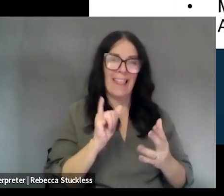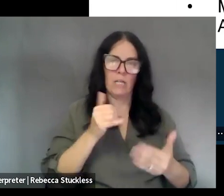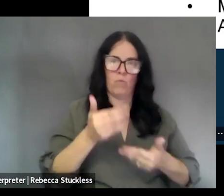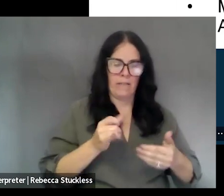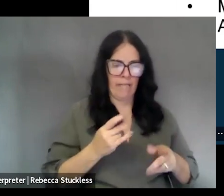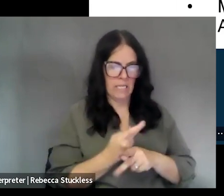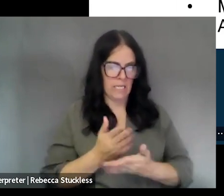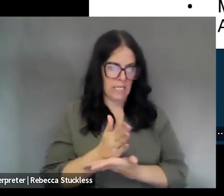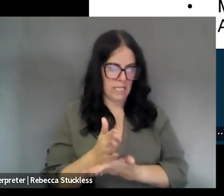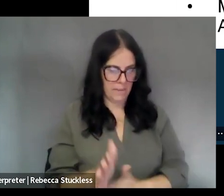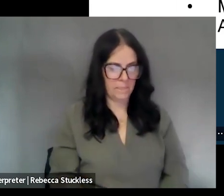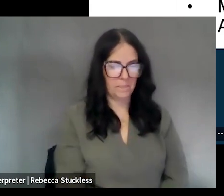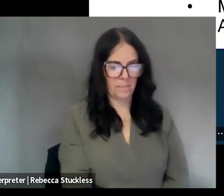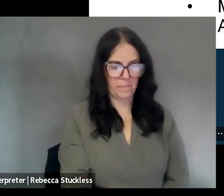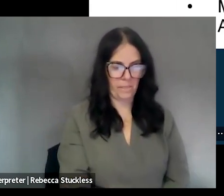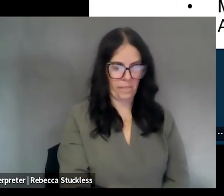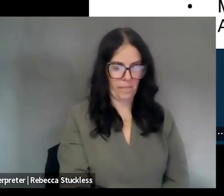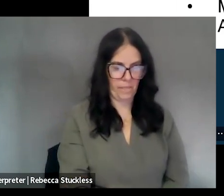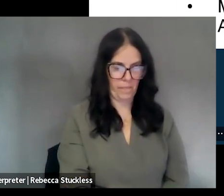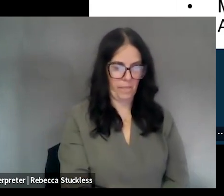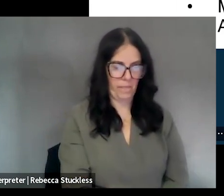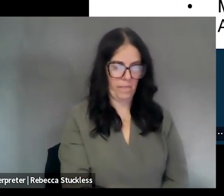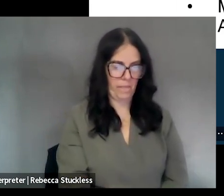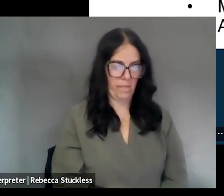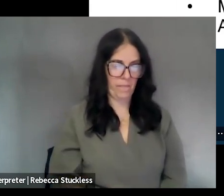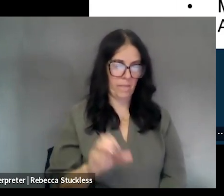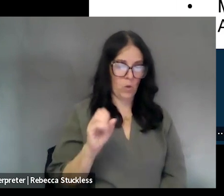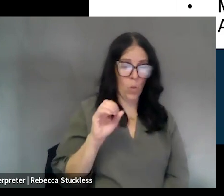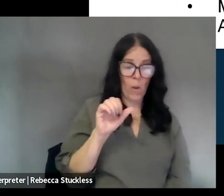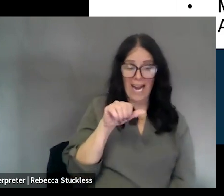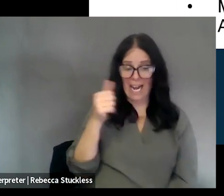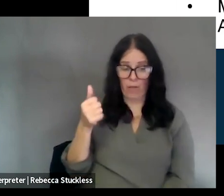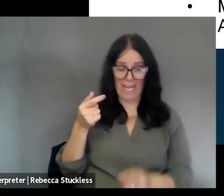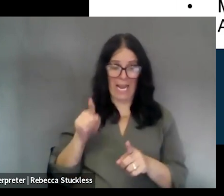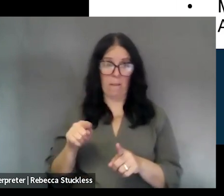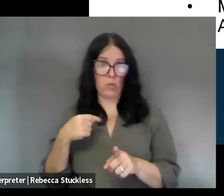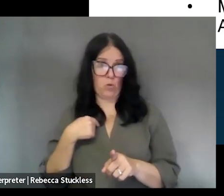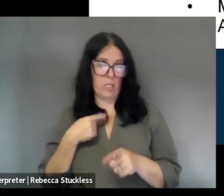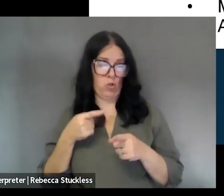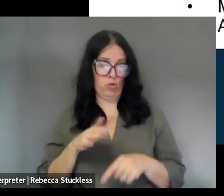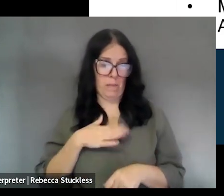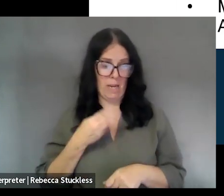So, another thing that happened to me during my Master's program. This was when I was in my